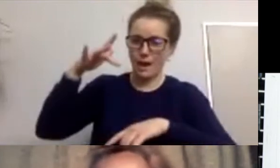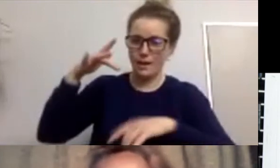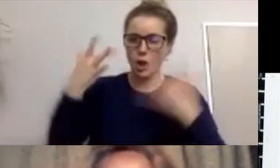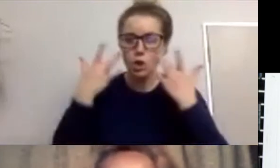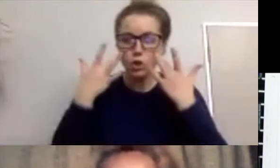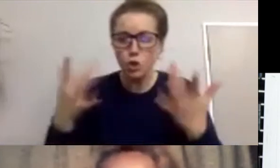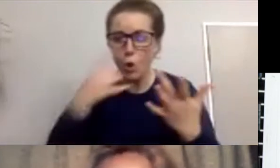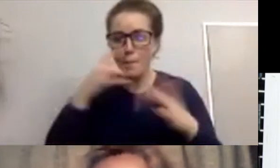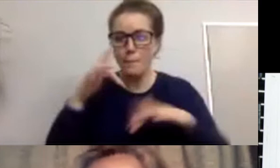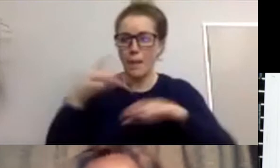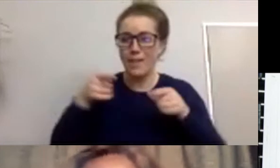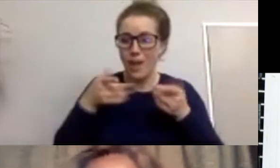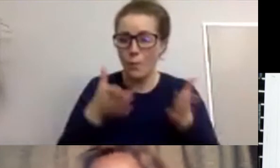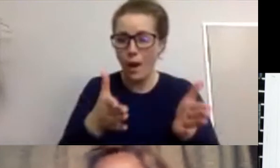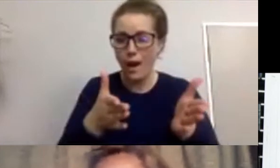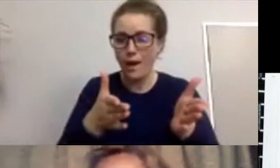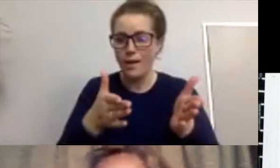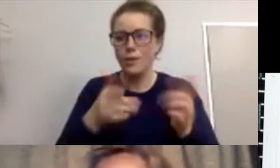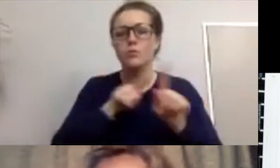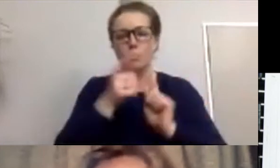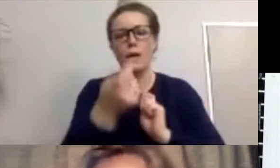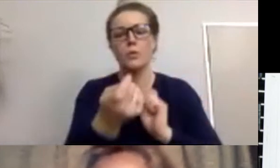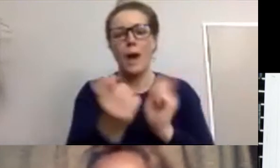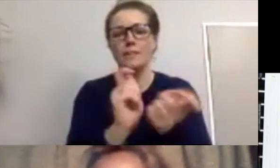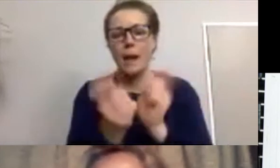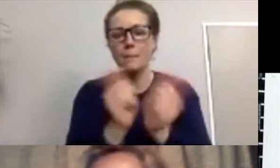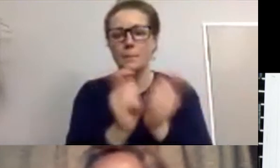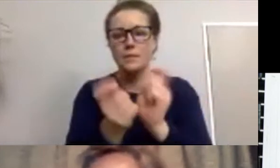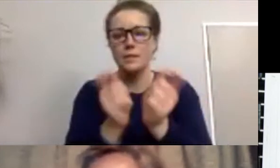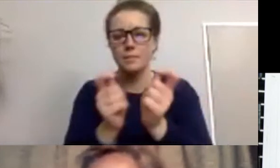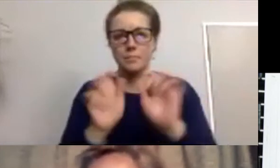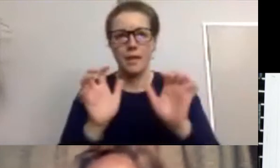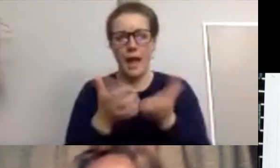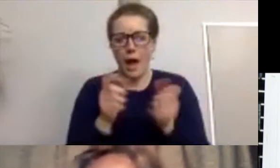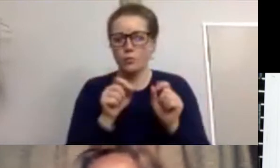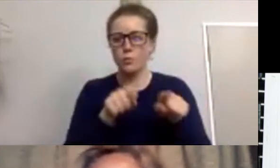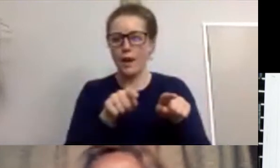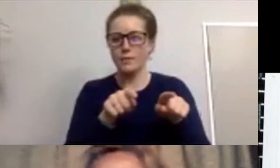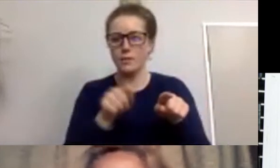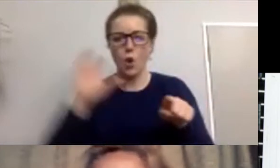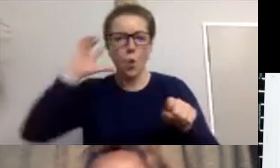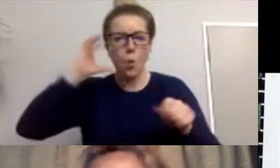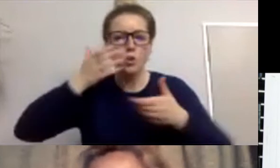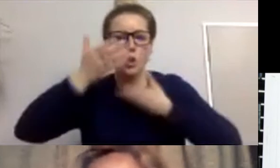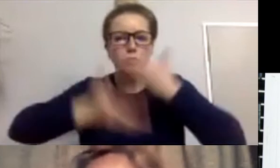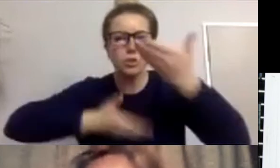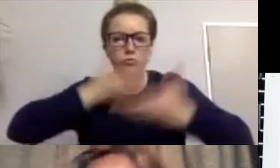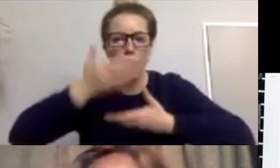so I adapted how we were going to do our audio description, for our purpose.